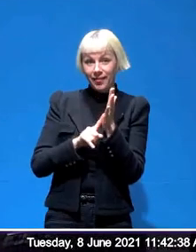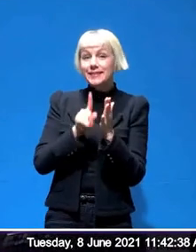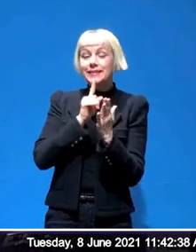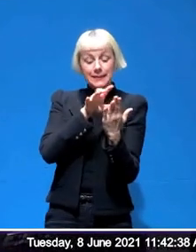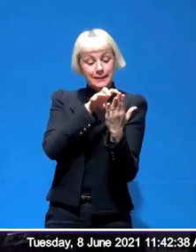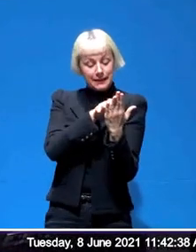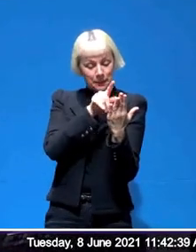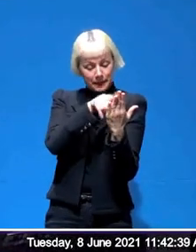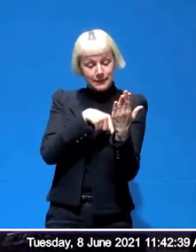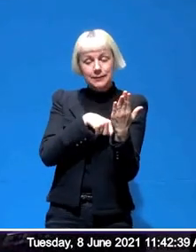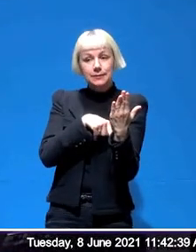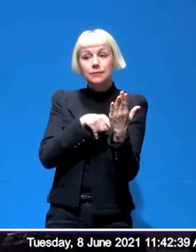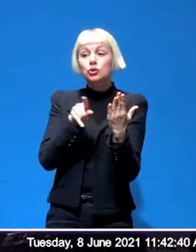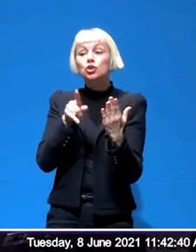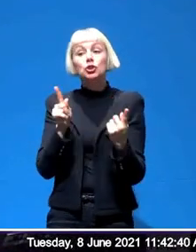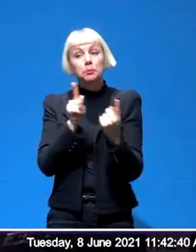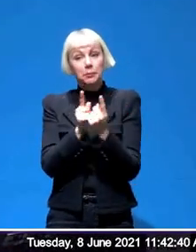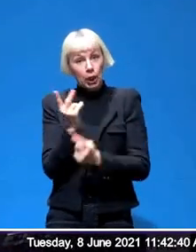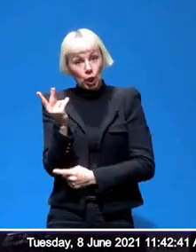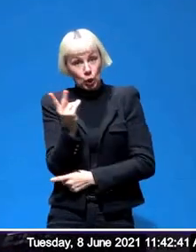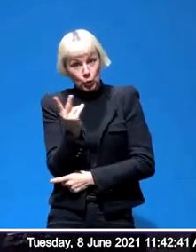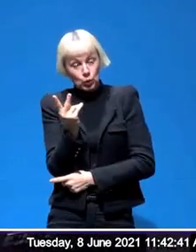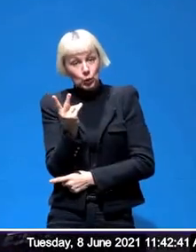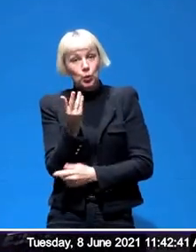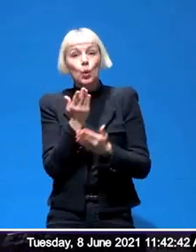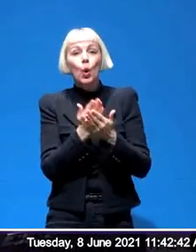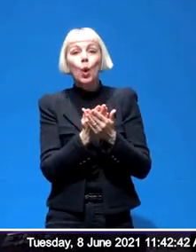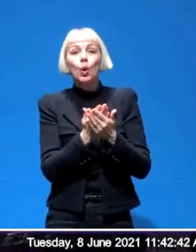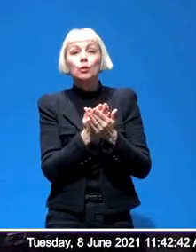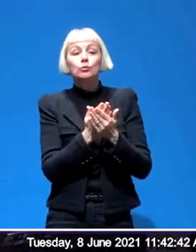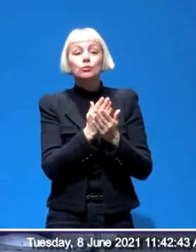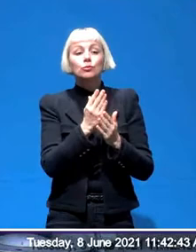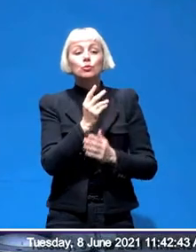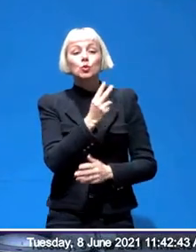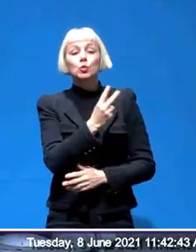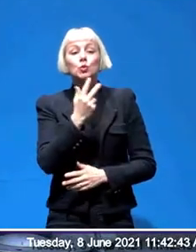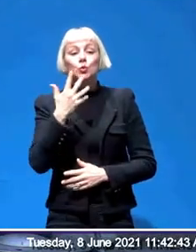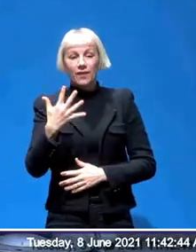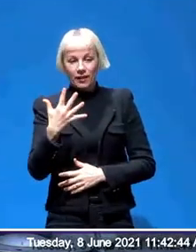and Graham on 25 February 2019, so that's the year before.